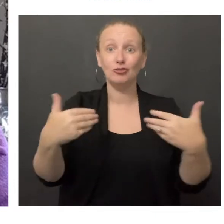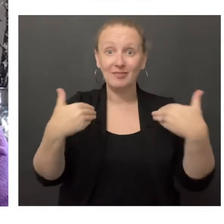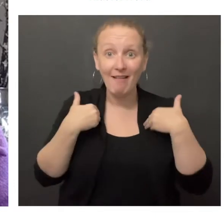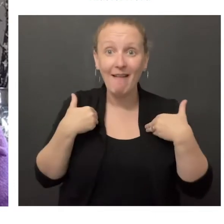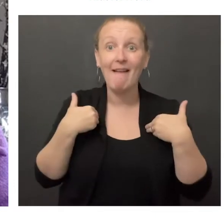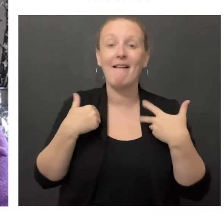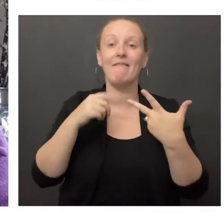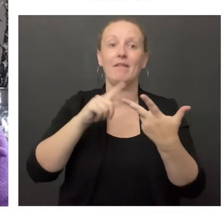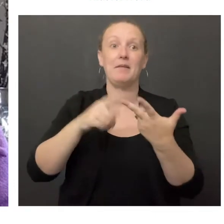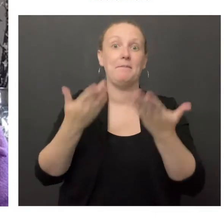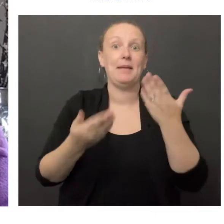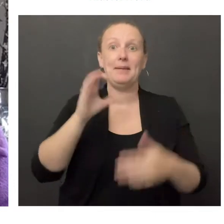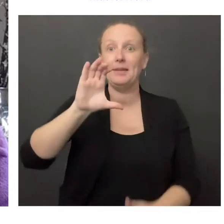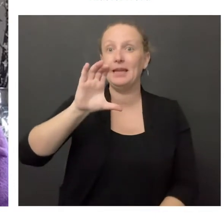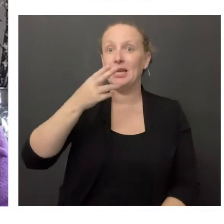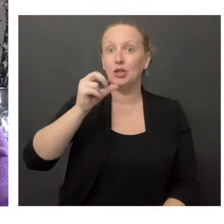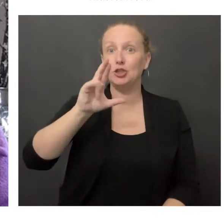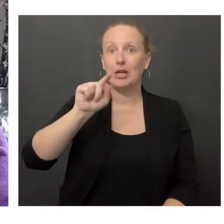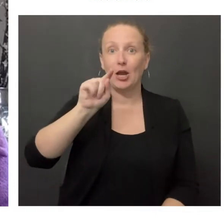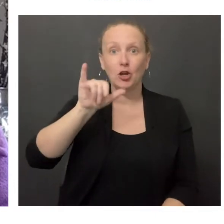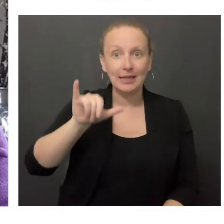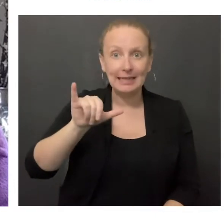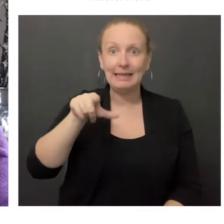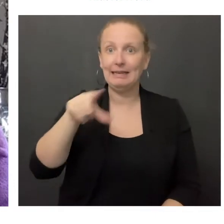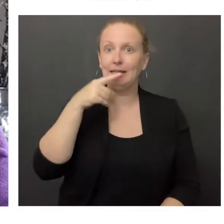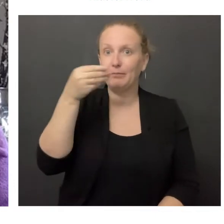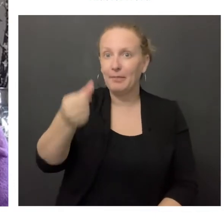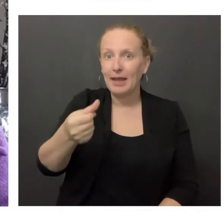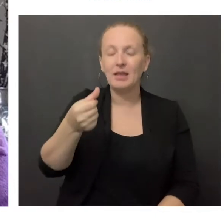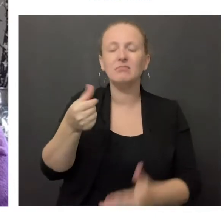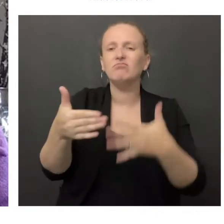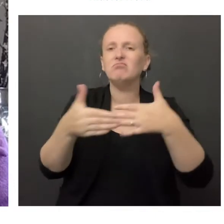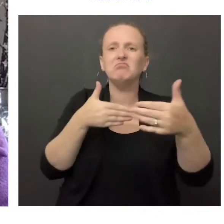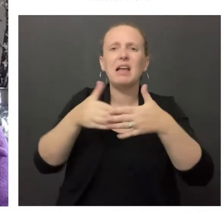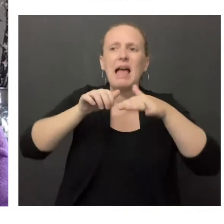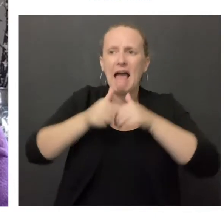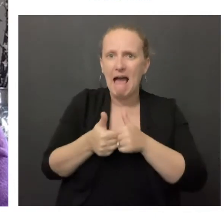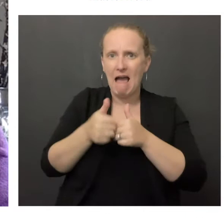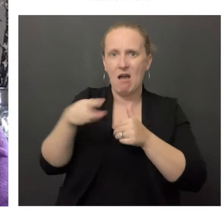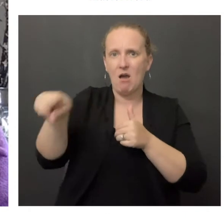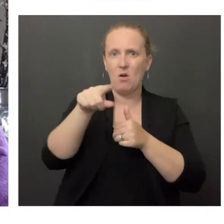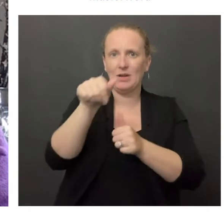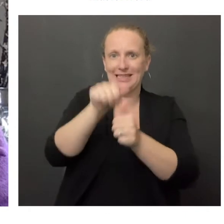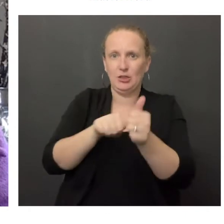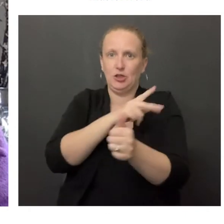of the you know the full realm of how you pay for medical services in an,